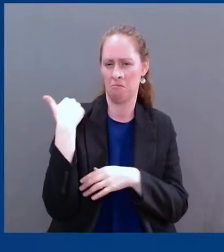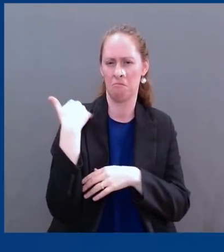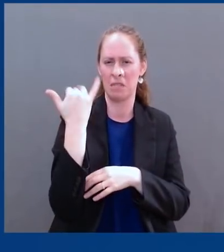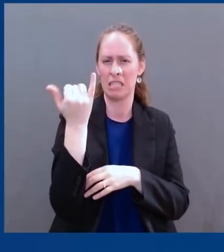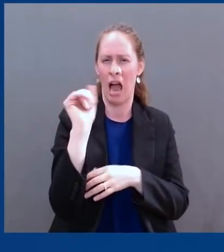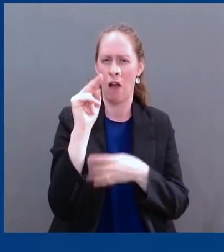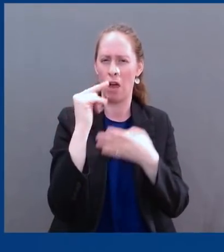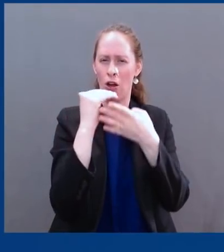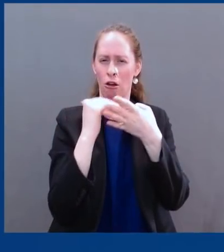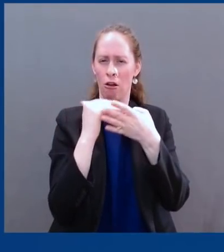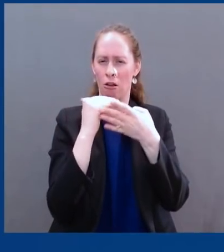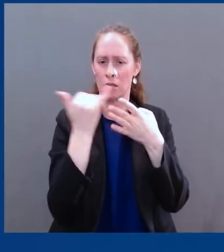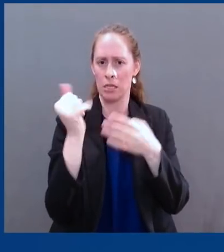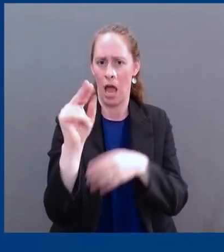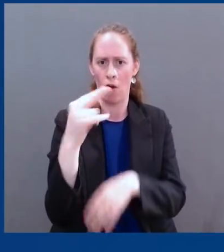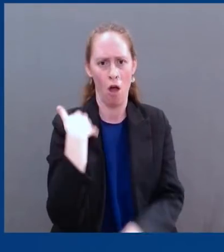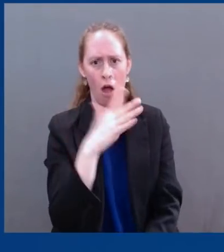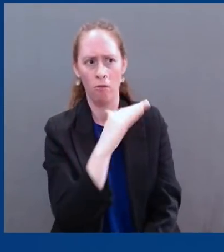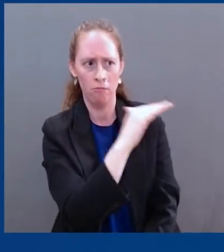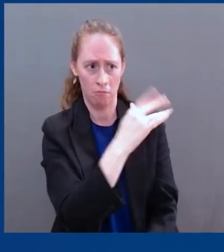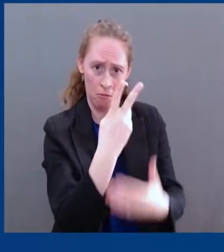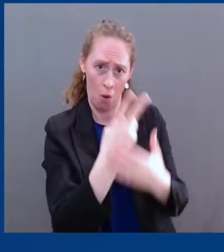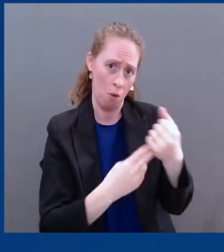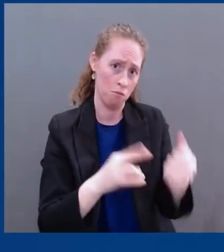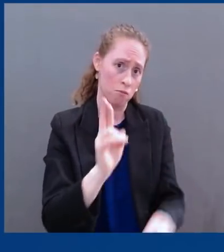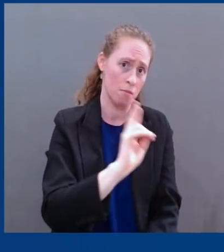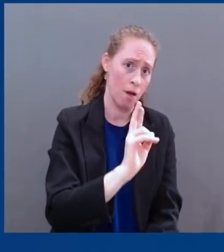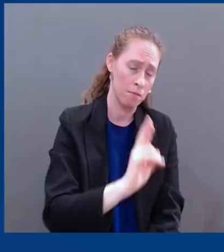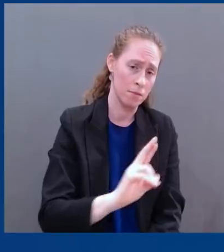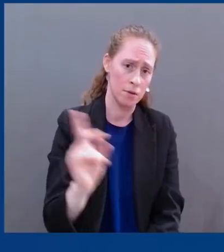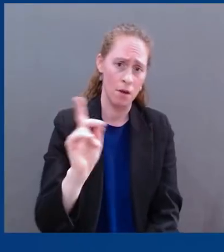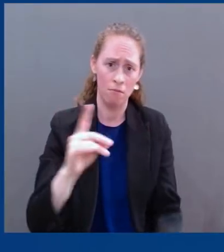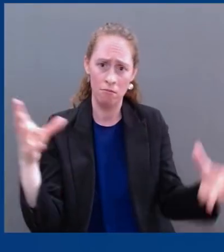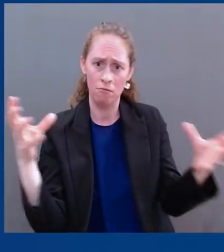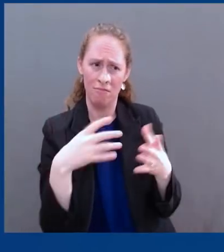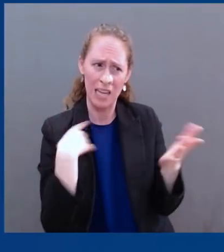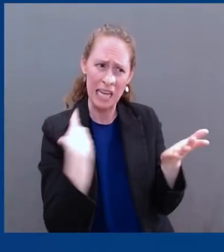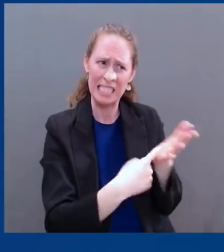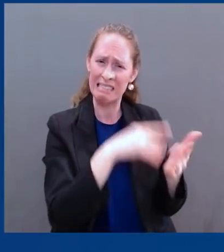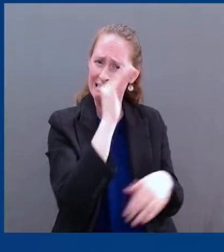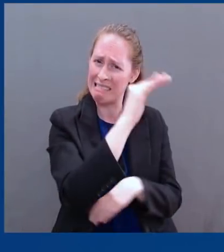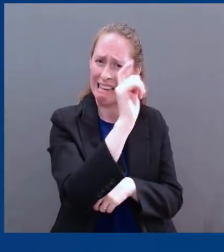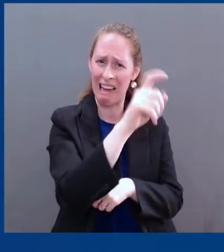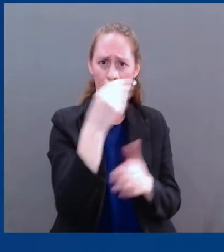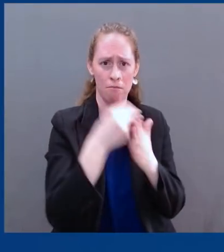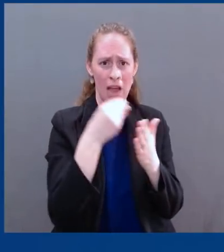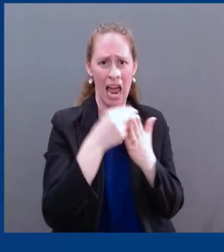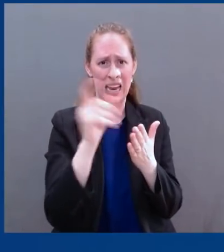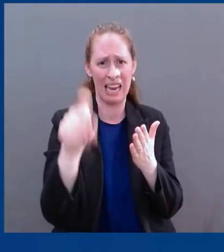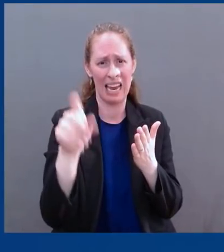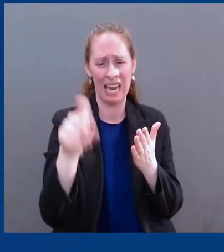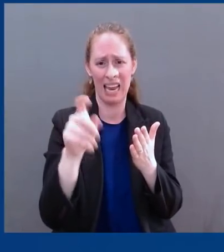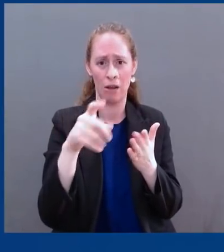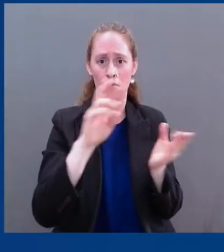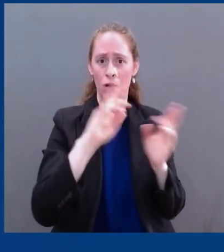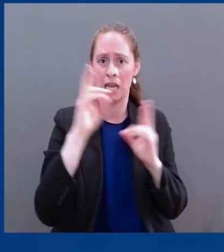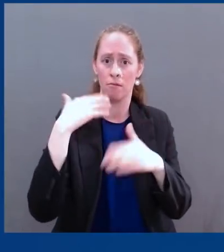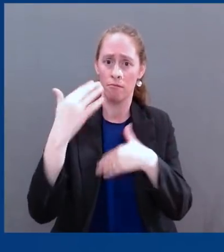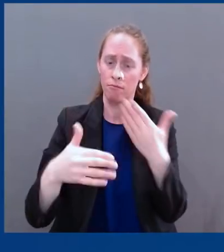Democrats and Republicans, on the funding needs for the COVID response. We've hosted dozens of briefings,